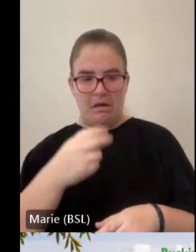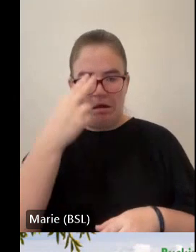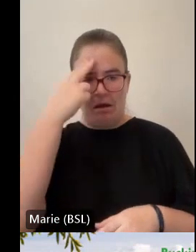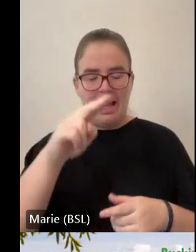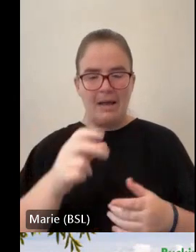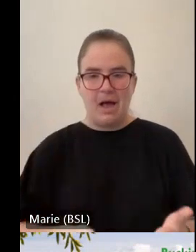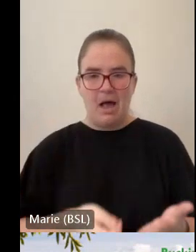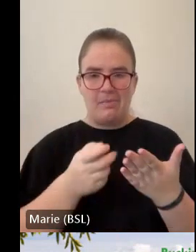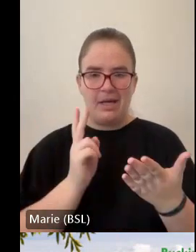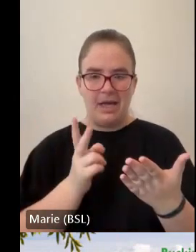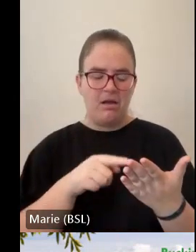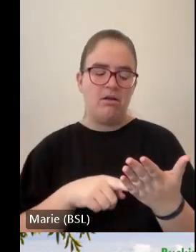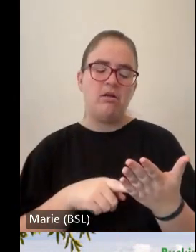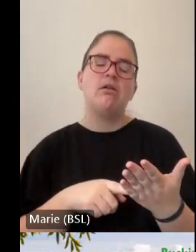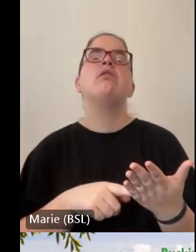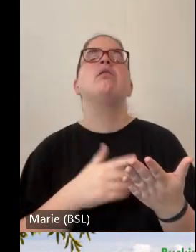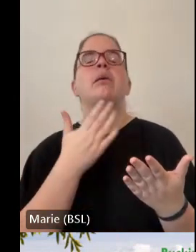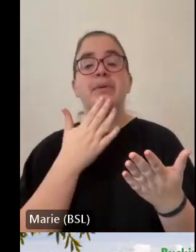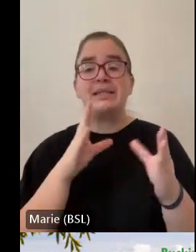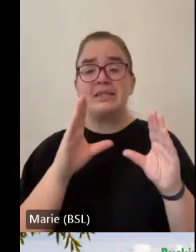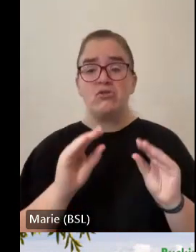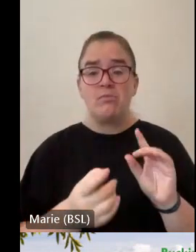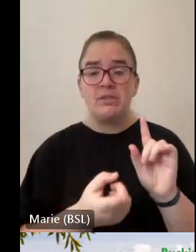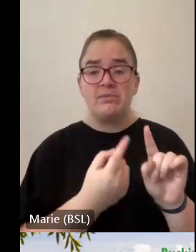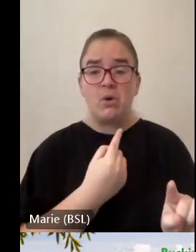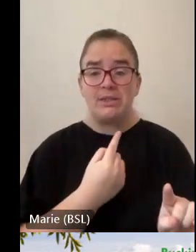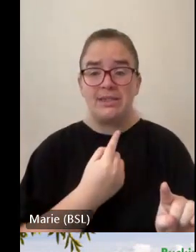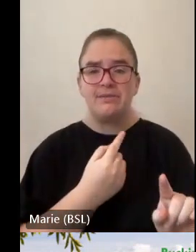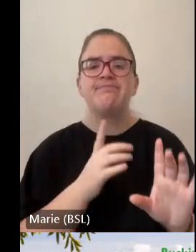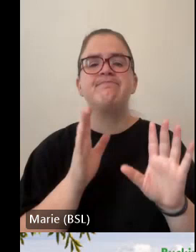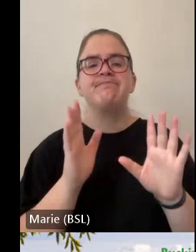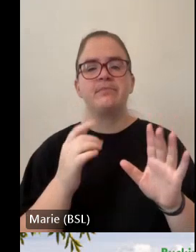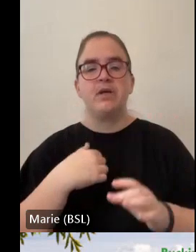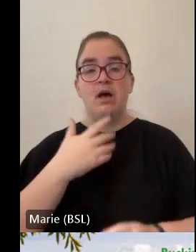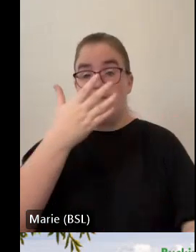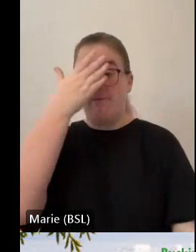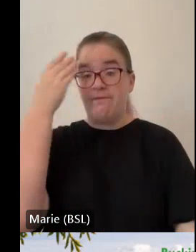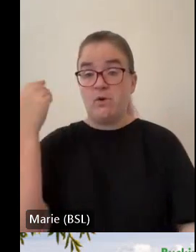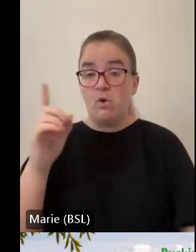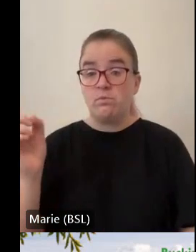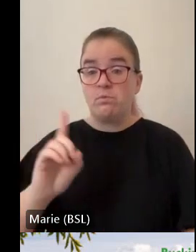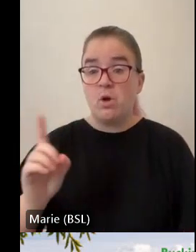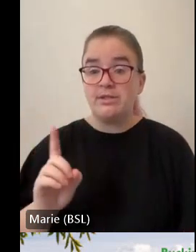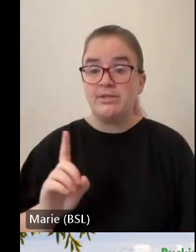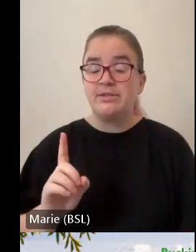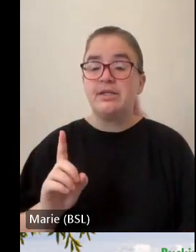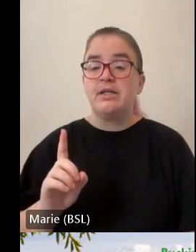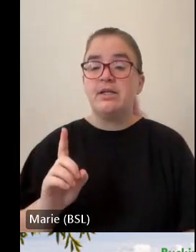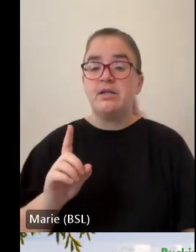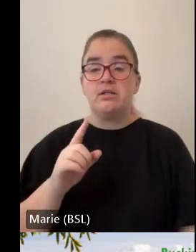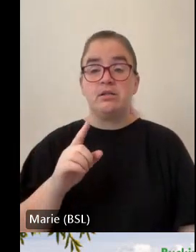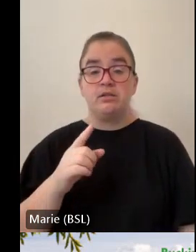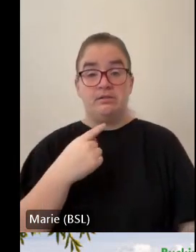Thinking ohh, please don't let her still be responding. And I'd forgotten that I said to her about being A at the time it